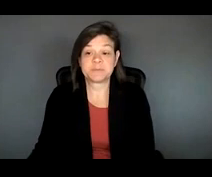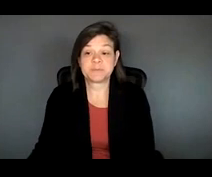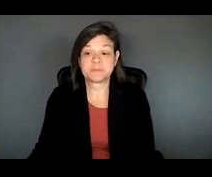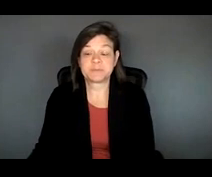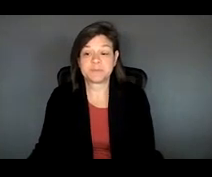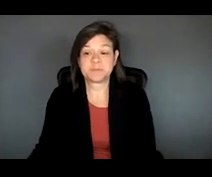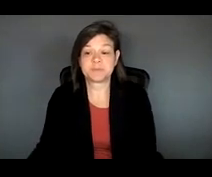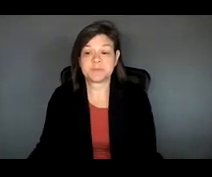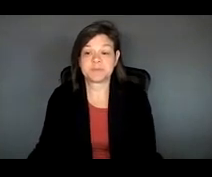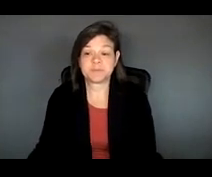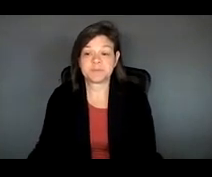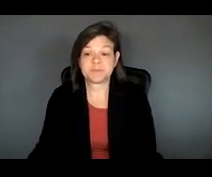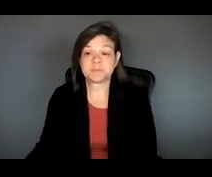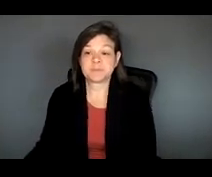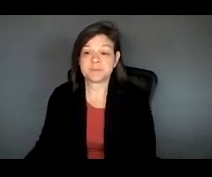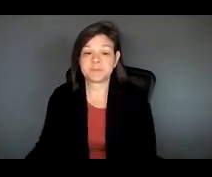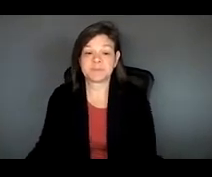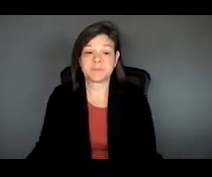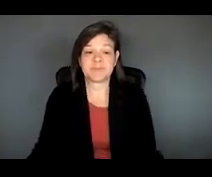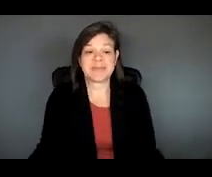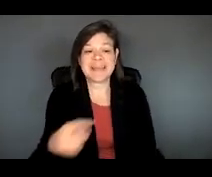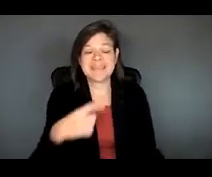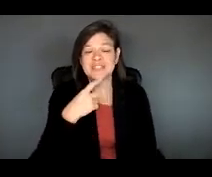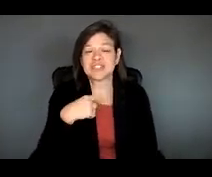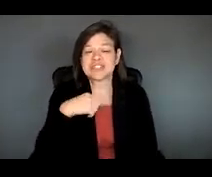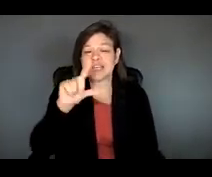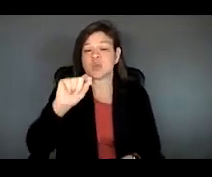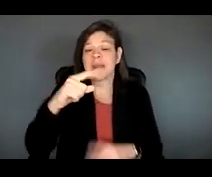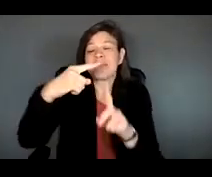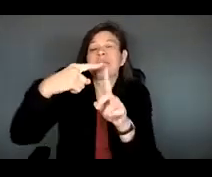So, this should say twenty plus years of leadership.